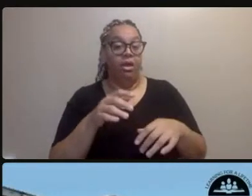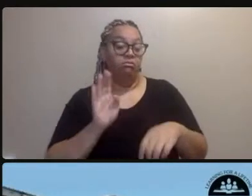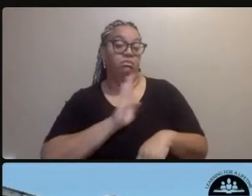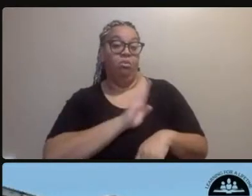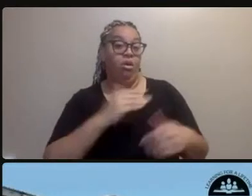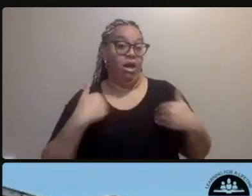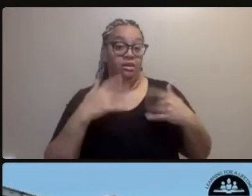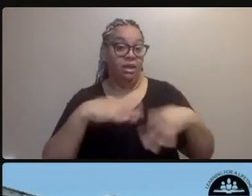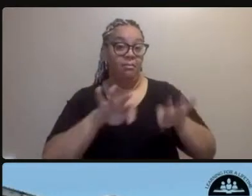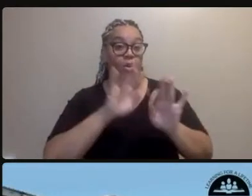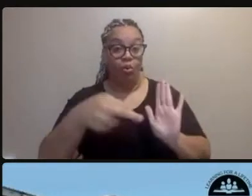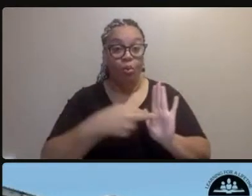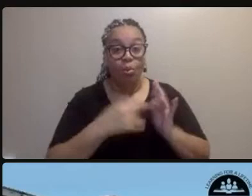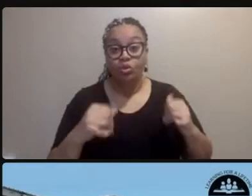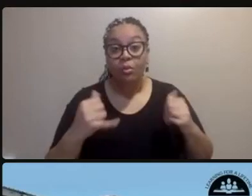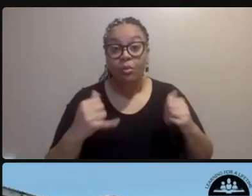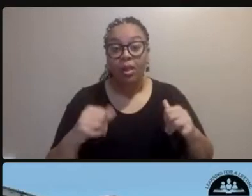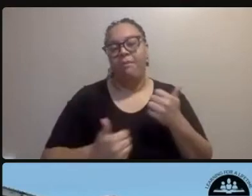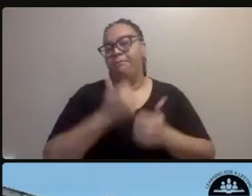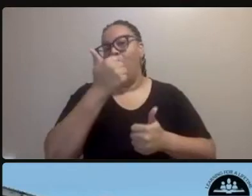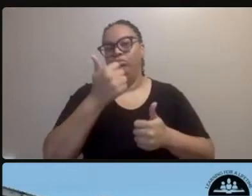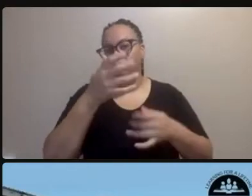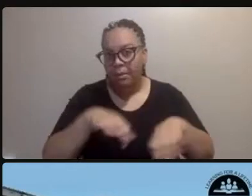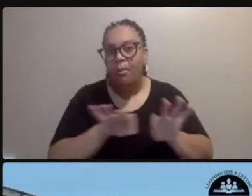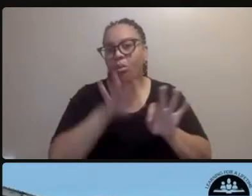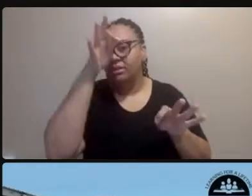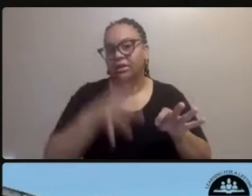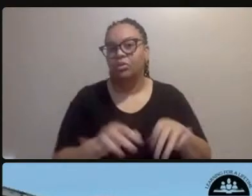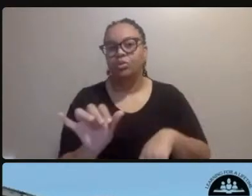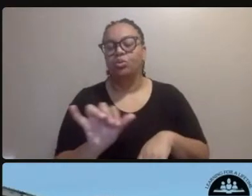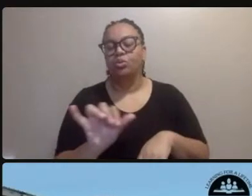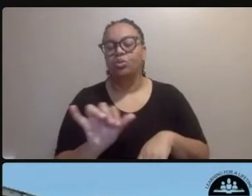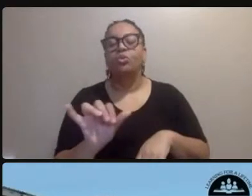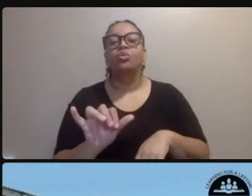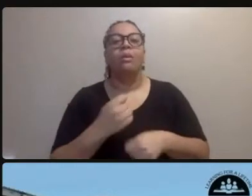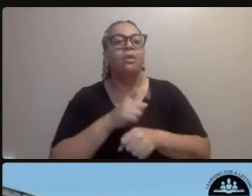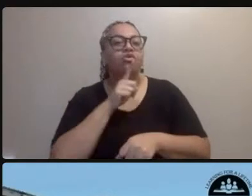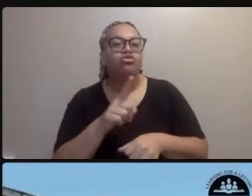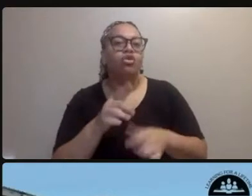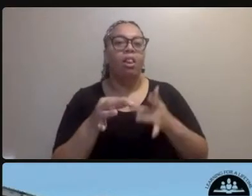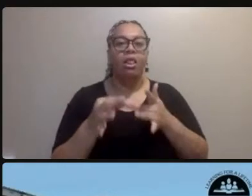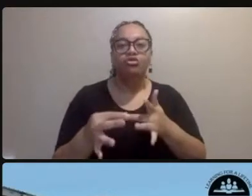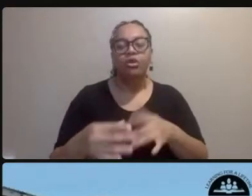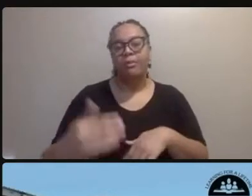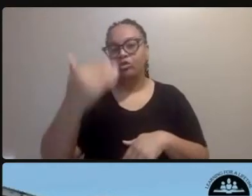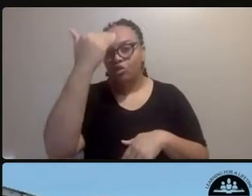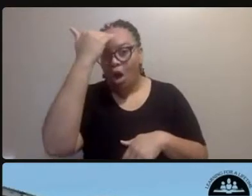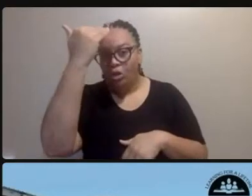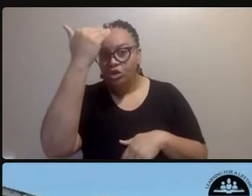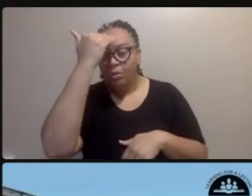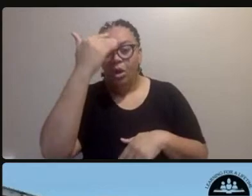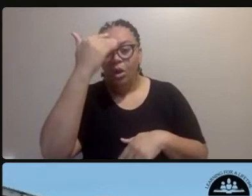THINK IN THIS COMING YEAR THAT THE BOARD WILL REALLY HAVE AN